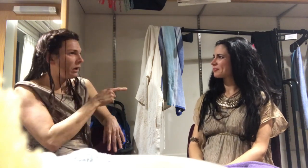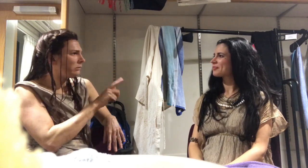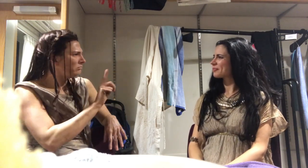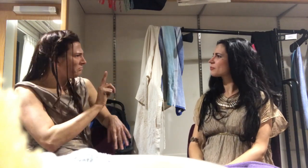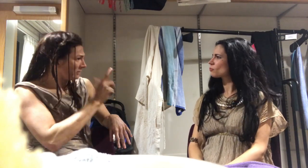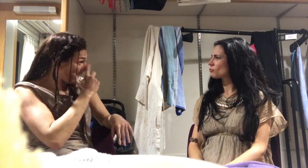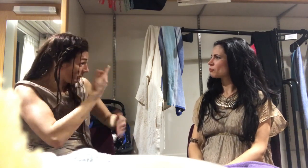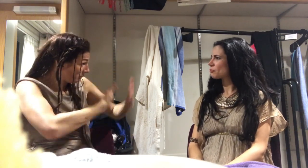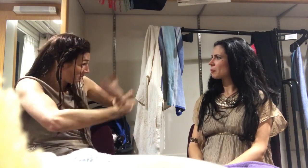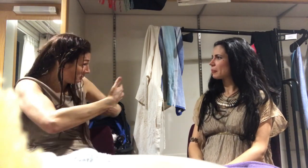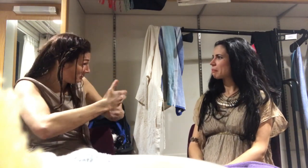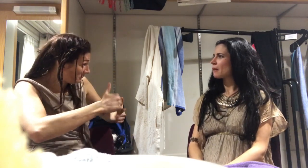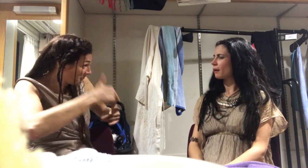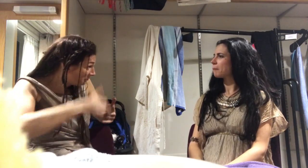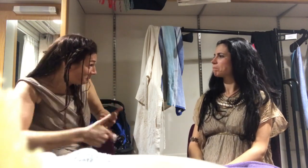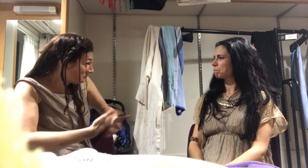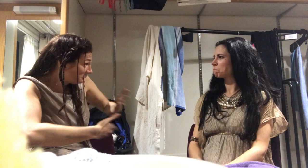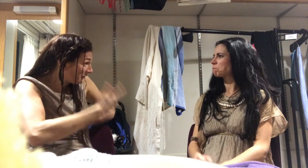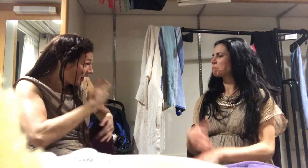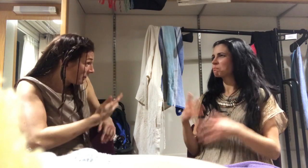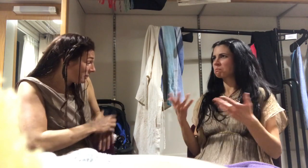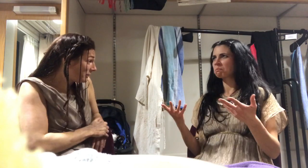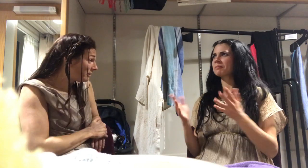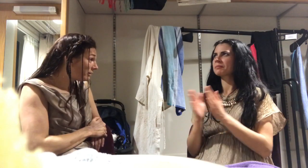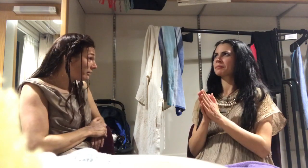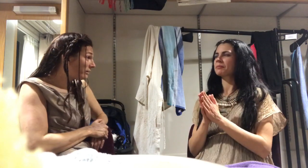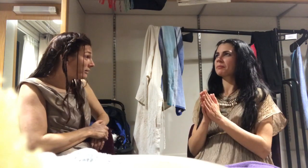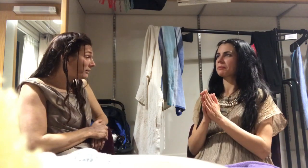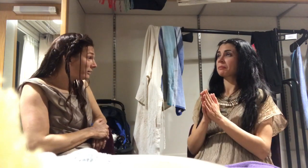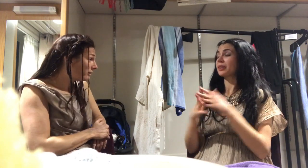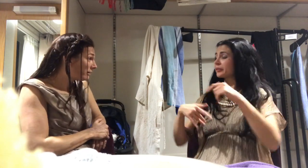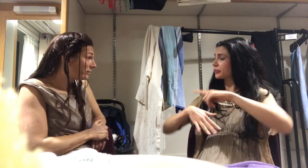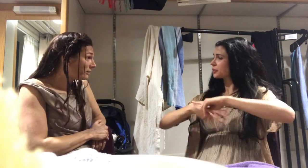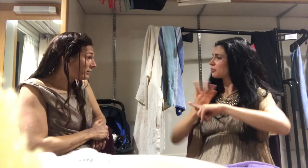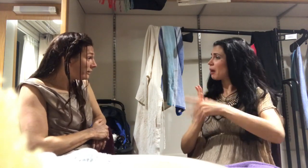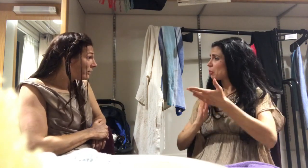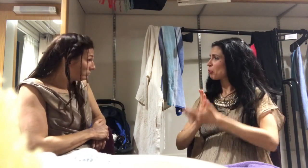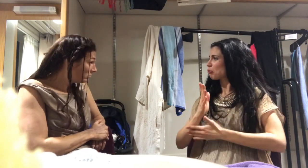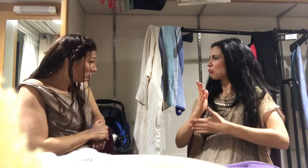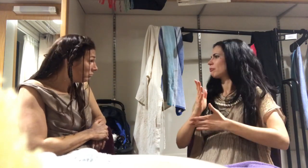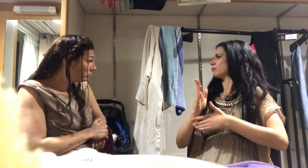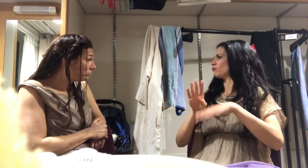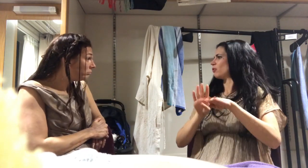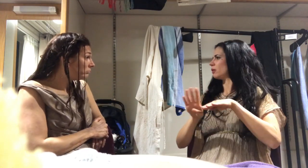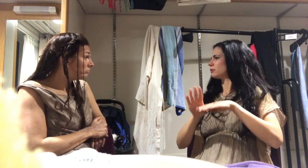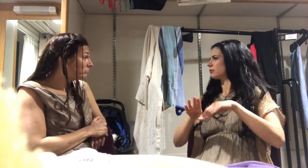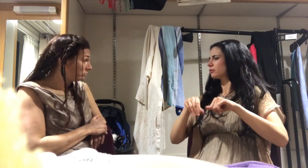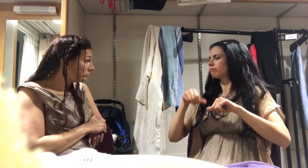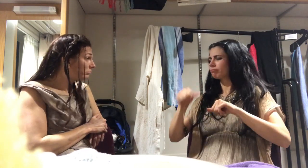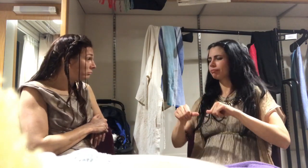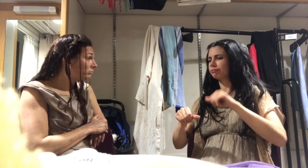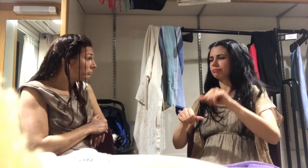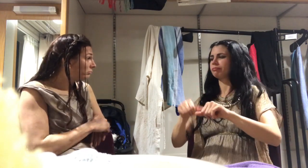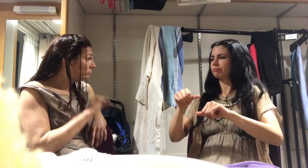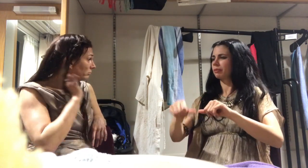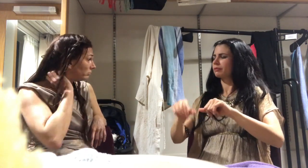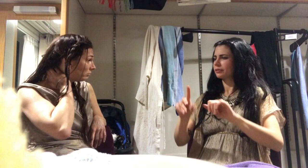could you perhaps explain a bit more about her? It was developed through rehearsals...